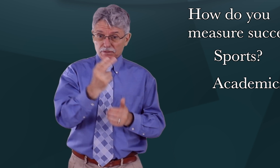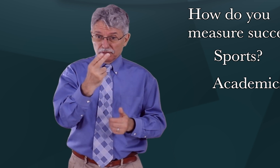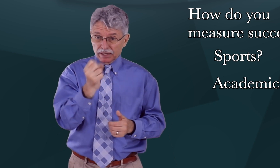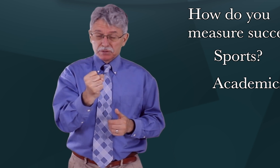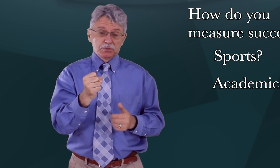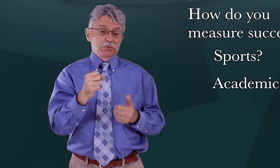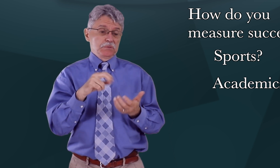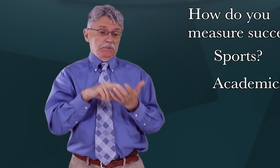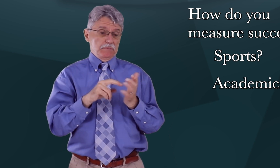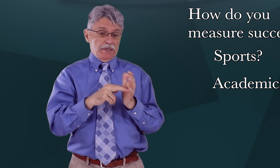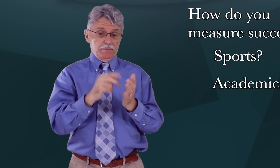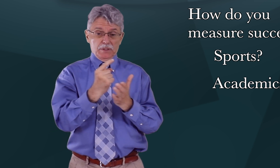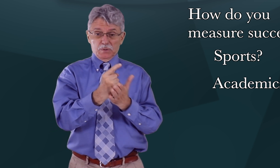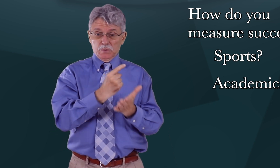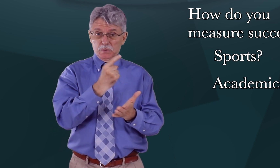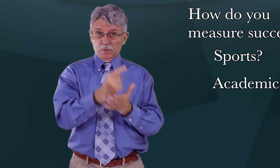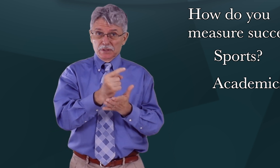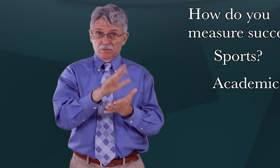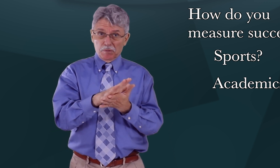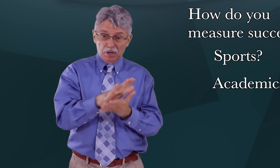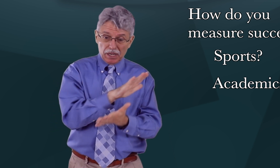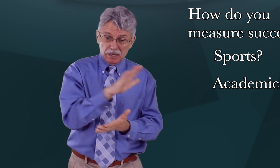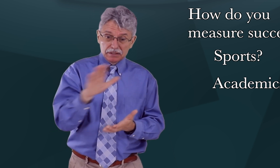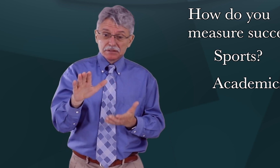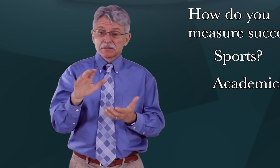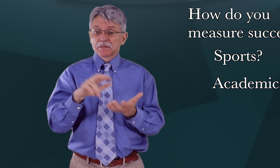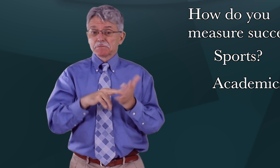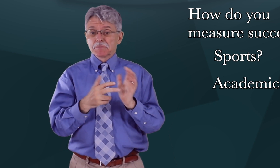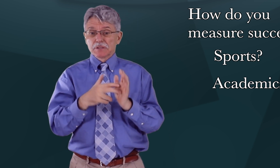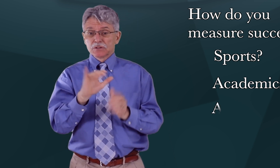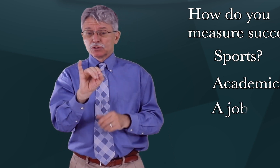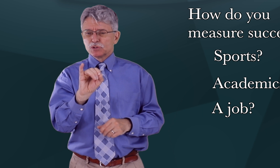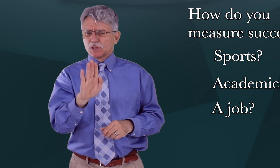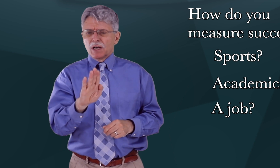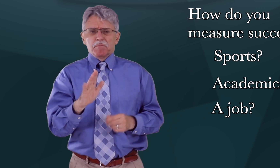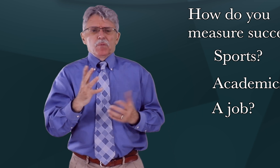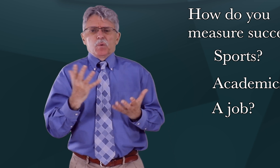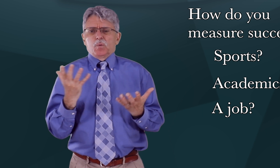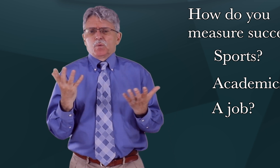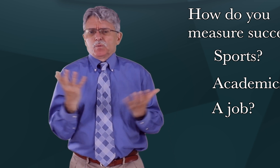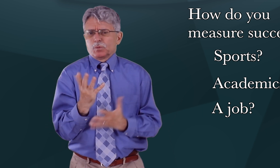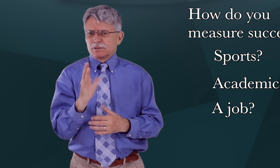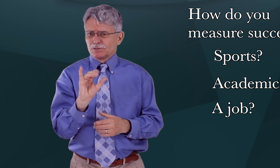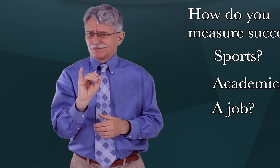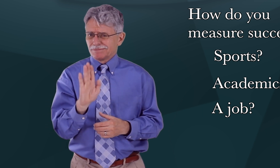Might mean graduating high school. It might mean graduating college. It might mean going to a job.